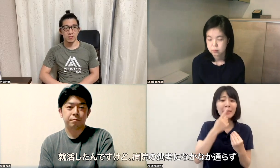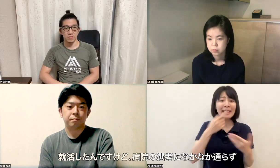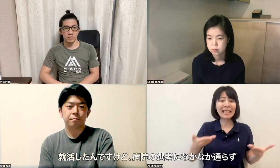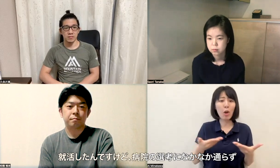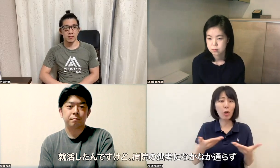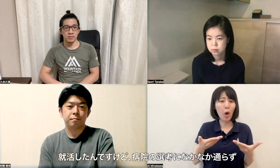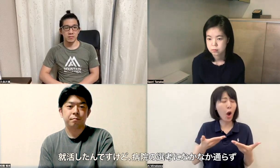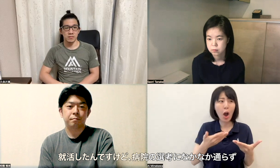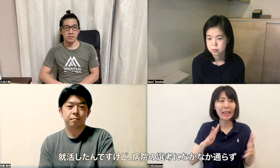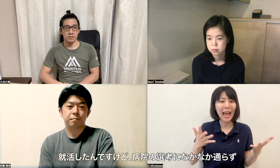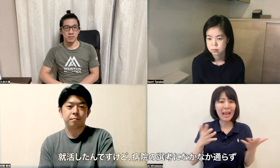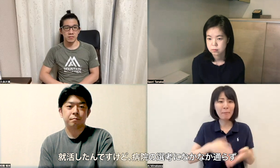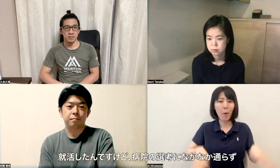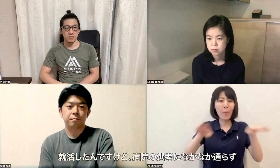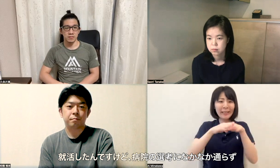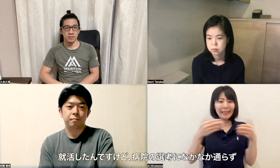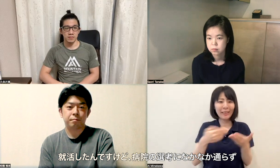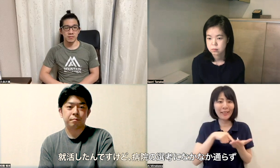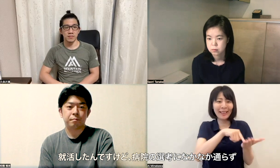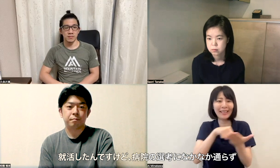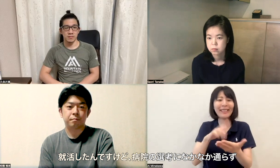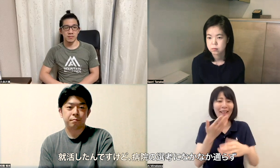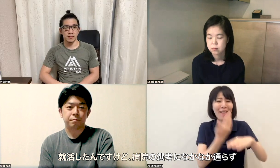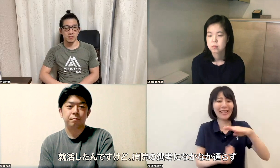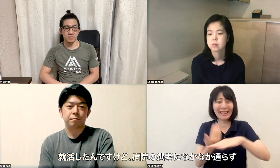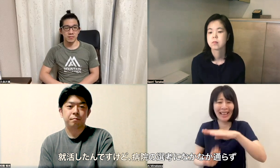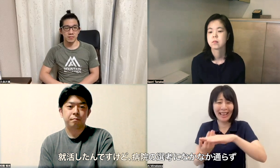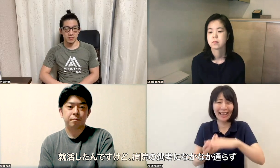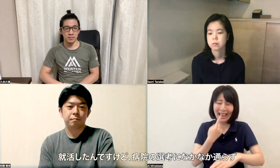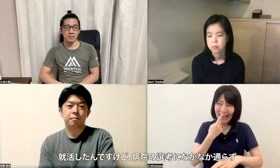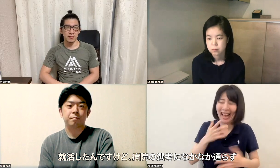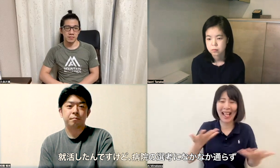I had a hard time to find a job at hospitals.